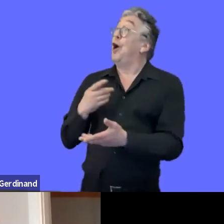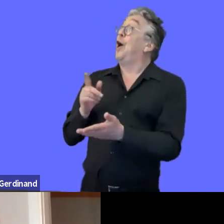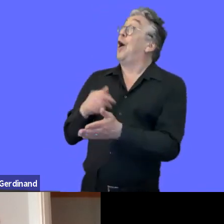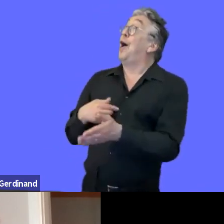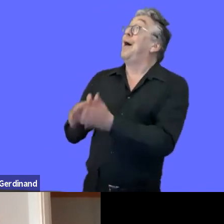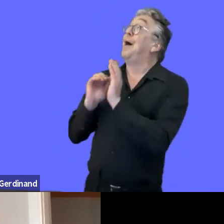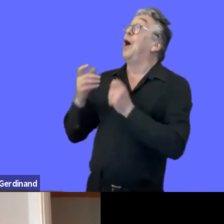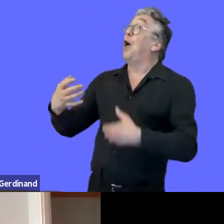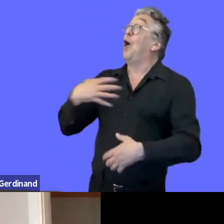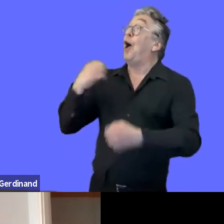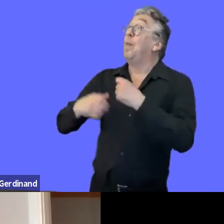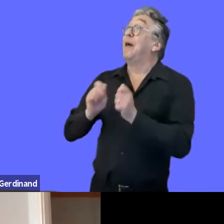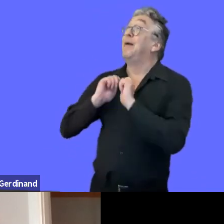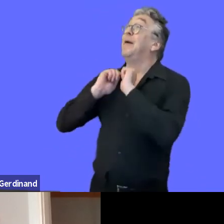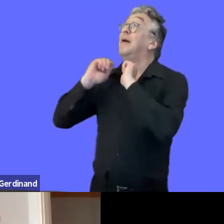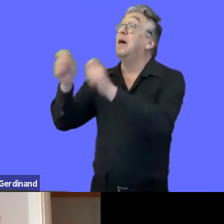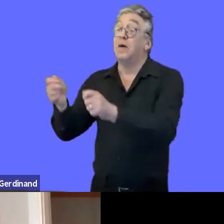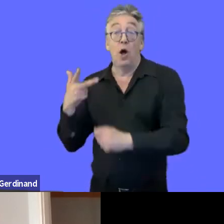and we filed multiple submissions in that time.